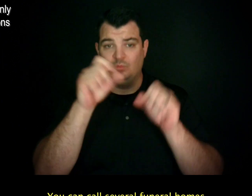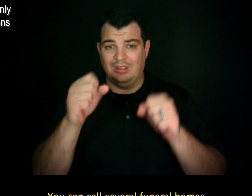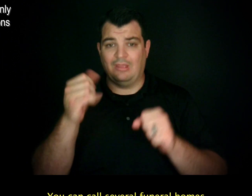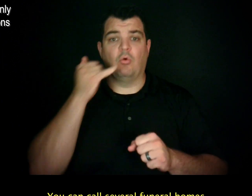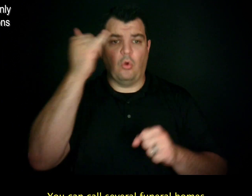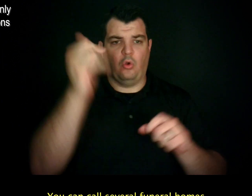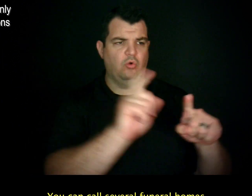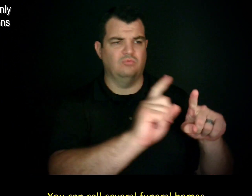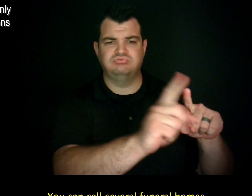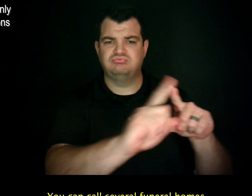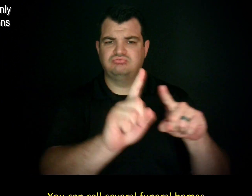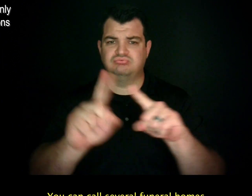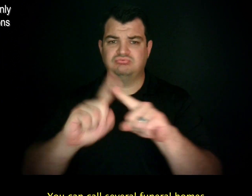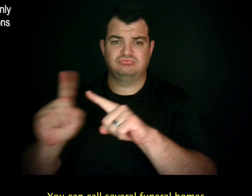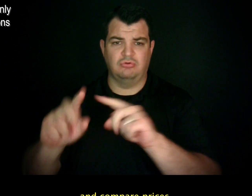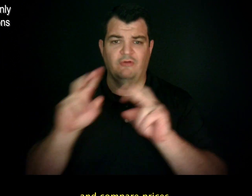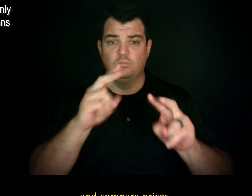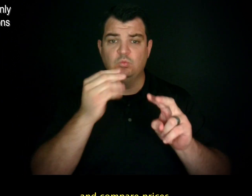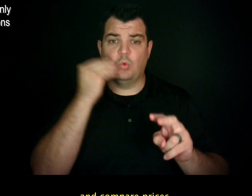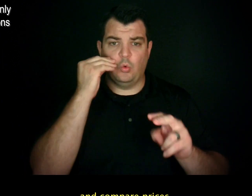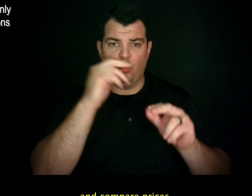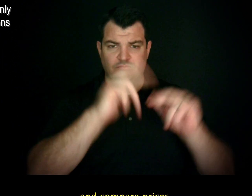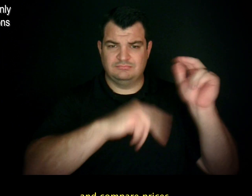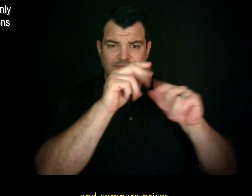You can call several funeral homes and compare prices.